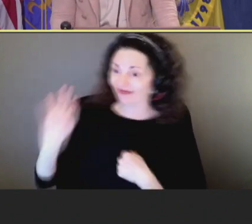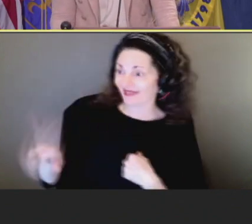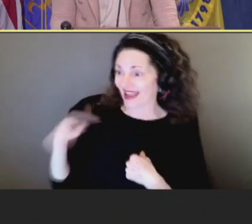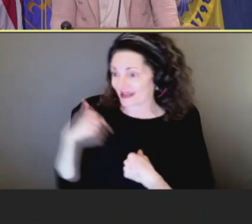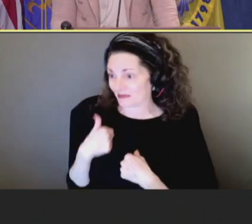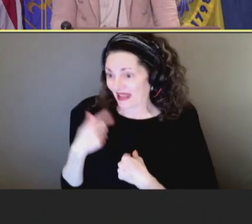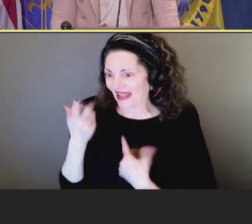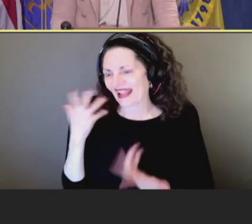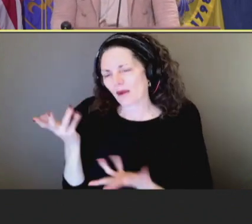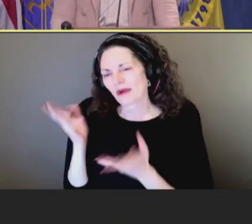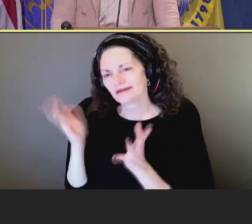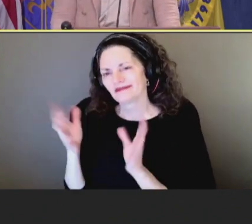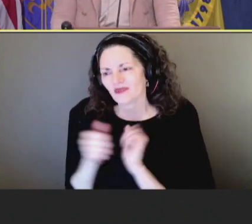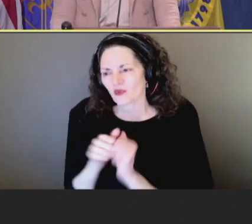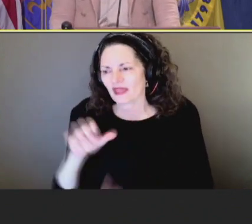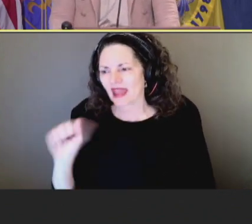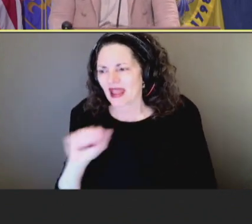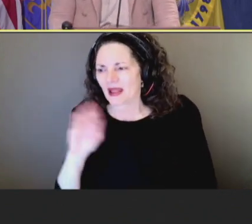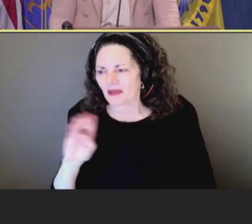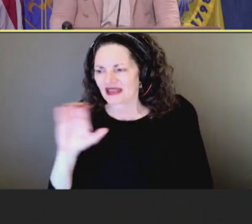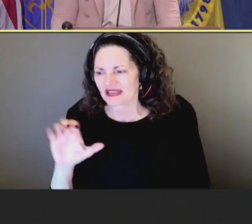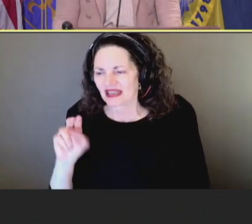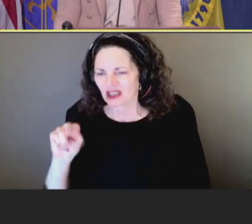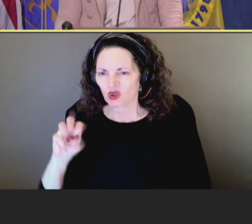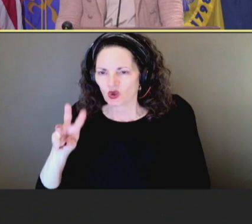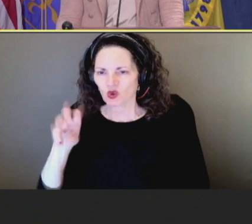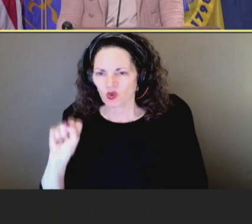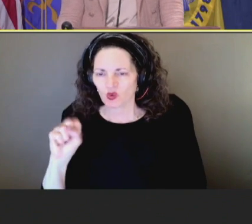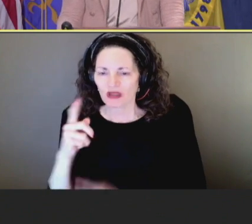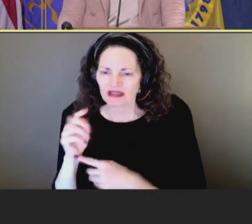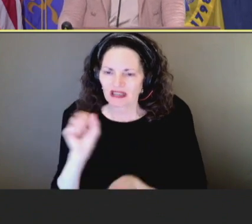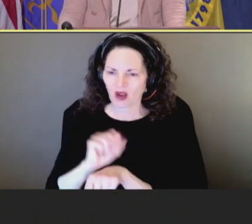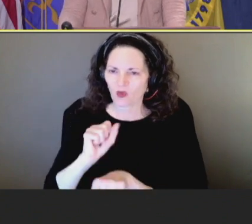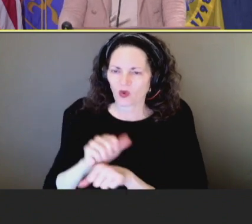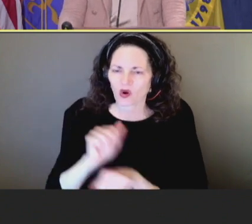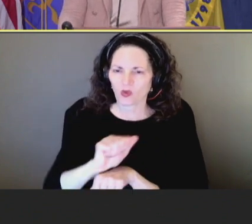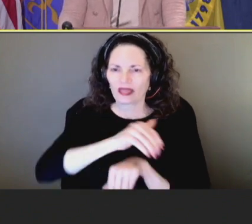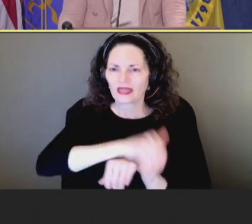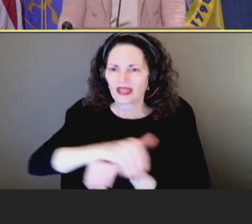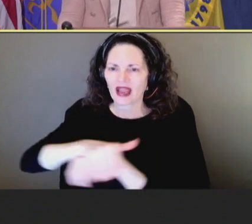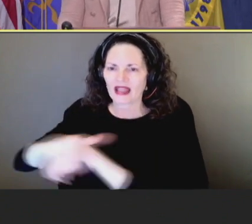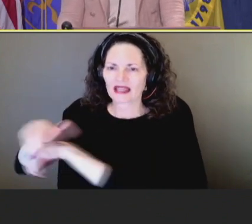including the Today Show and Nightly News for more than two decades. I was going about my